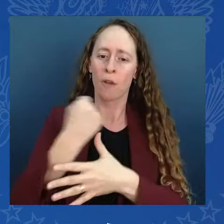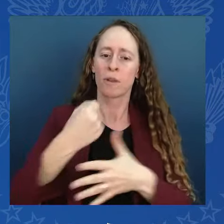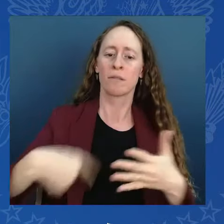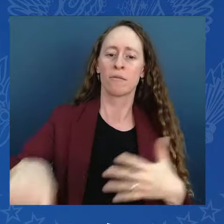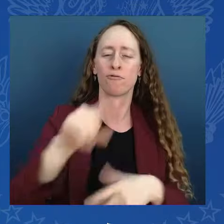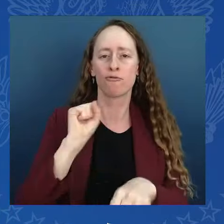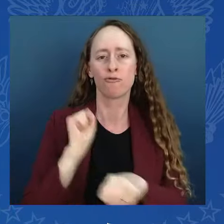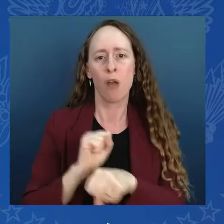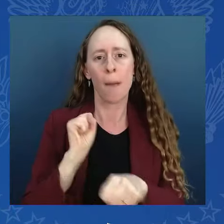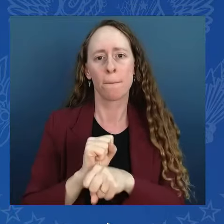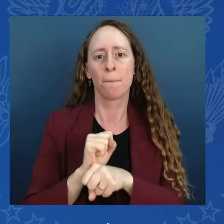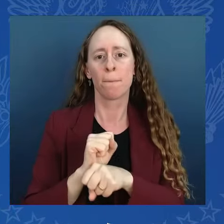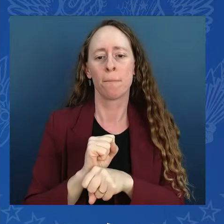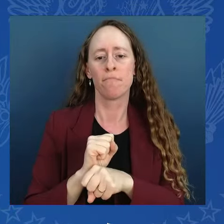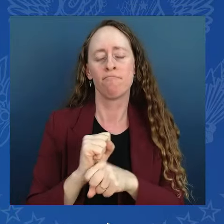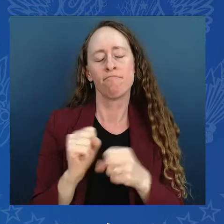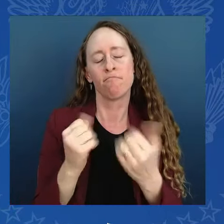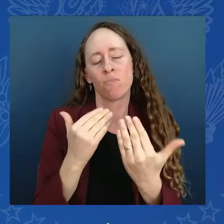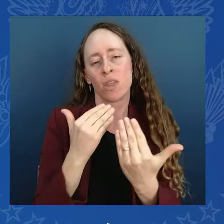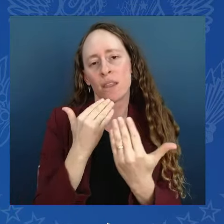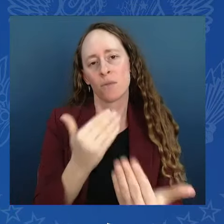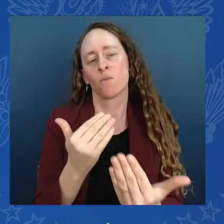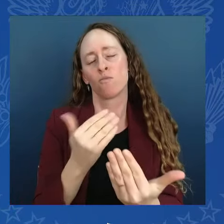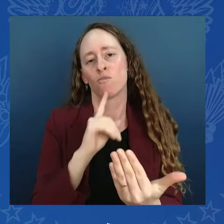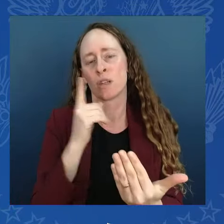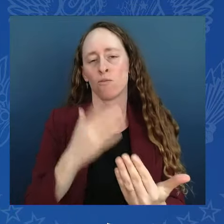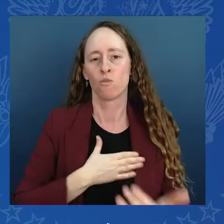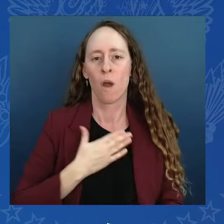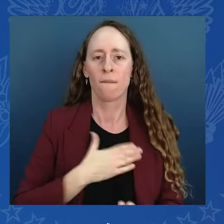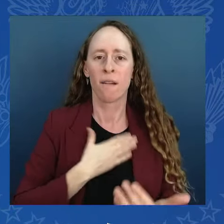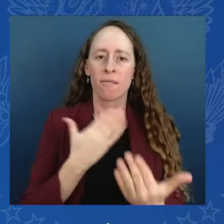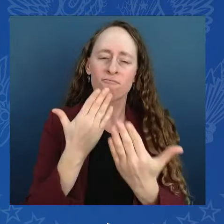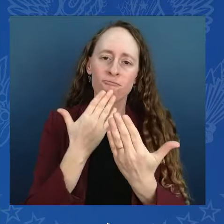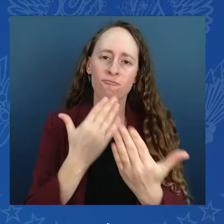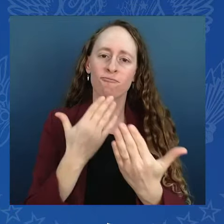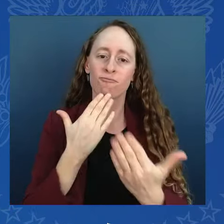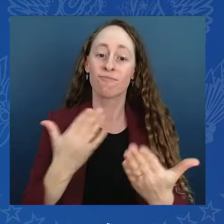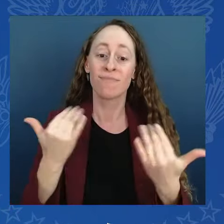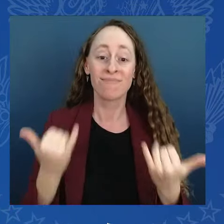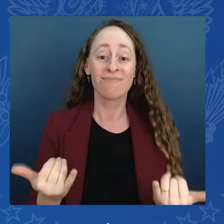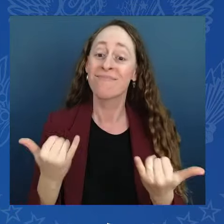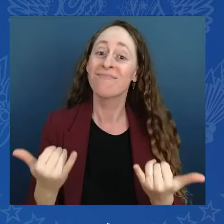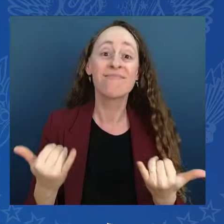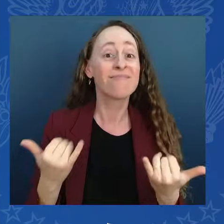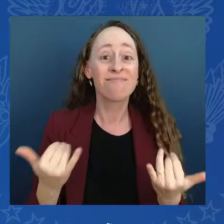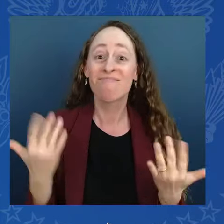So without further ado, it is my honor and my privilege